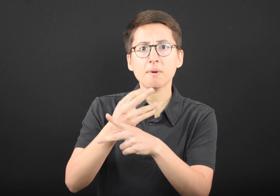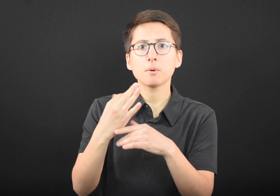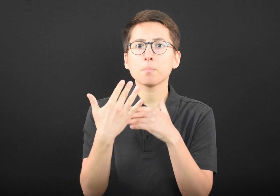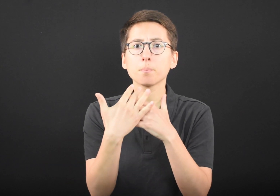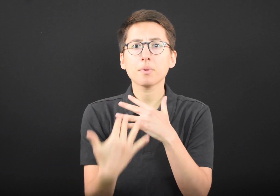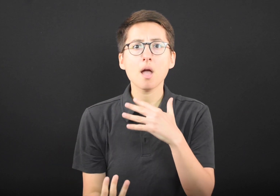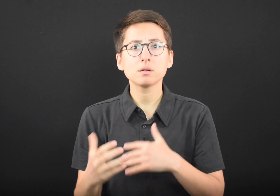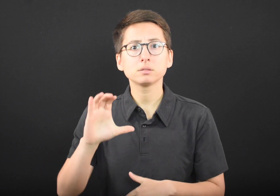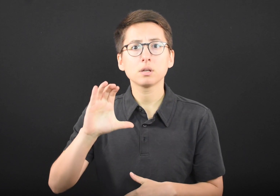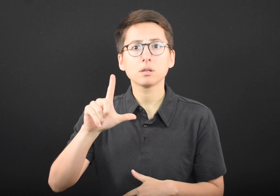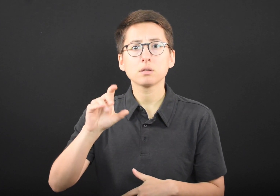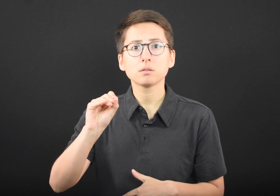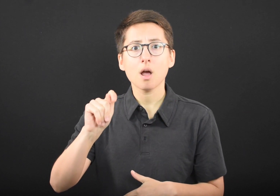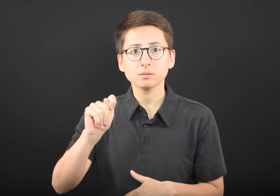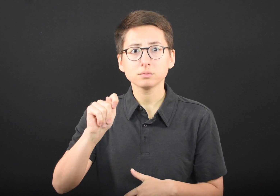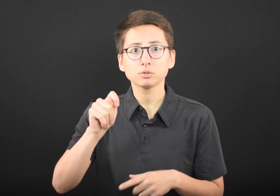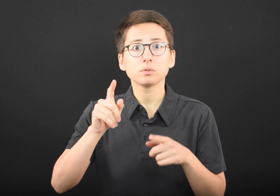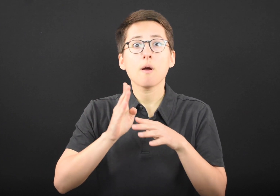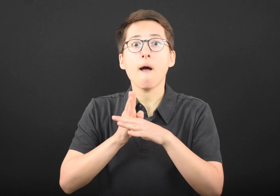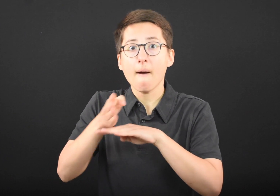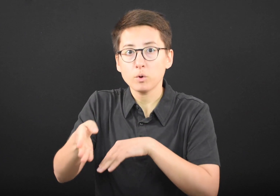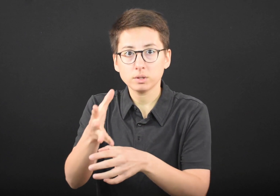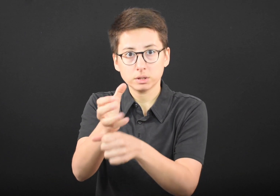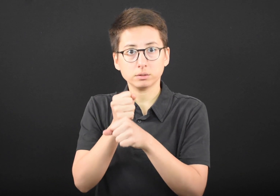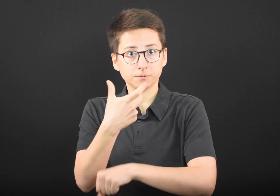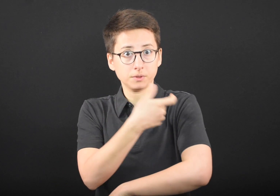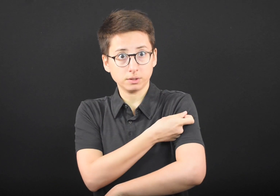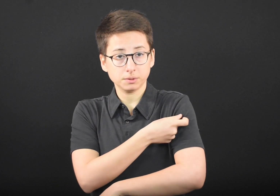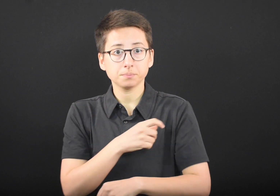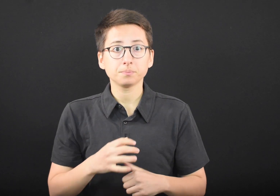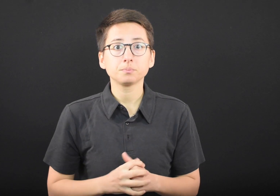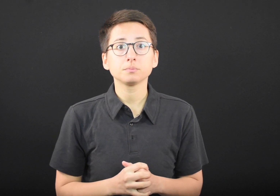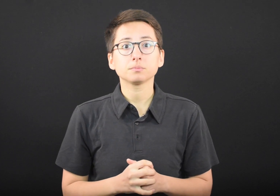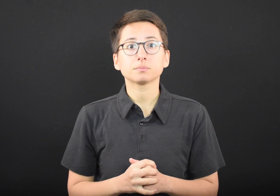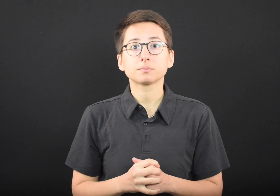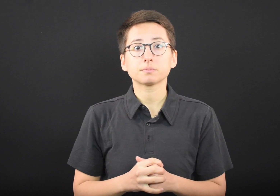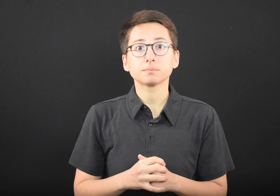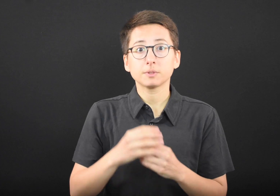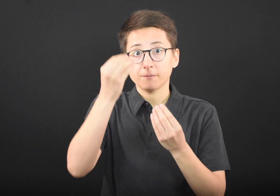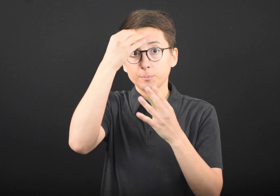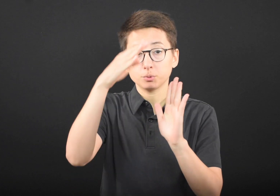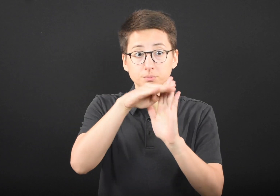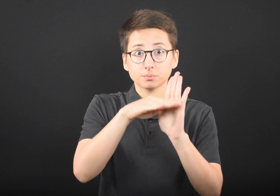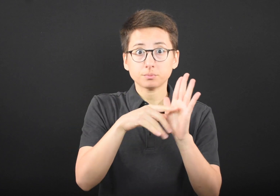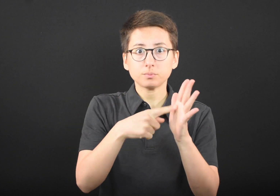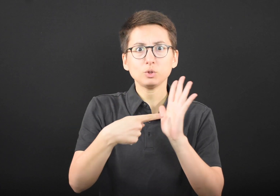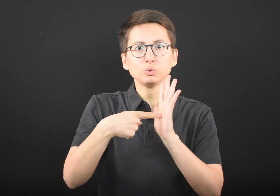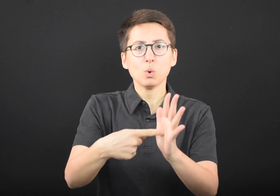in people who had received the vaccine. o The data showed that the benefits